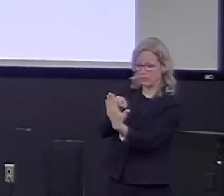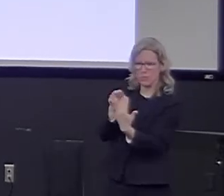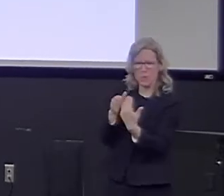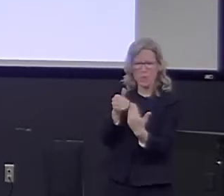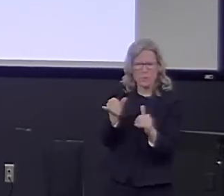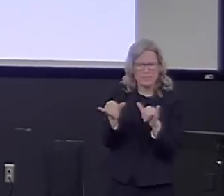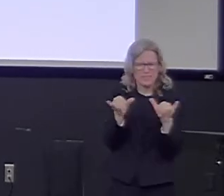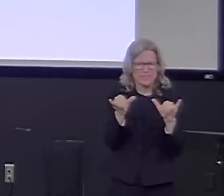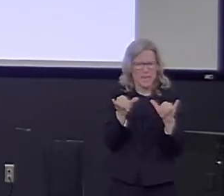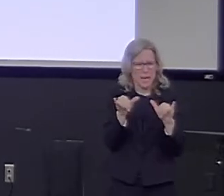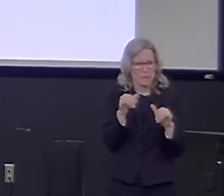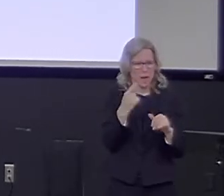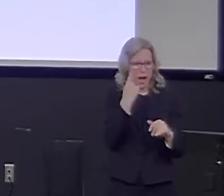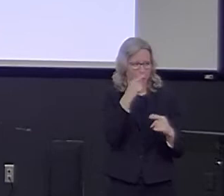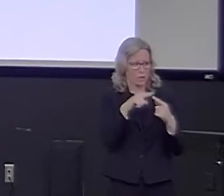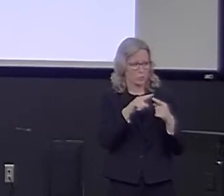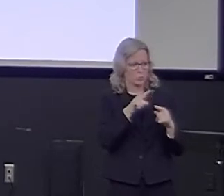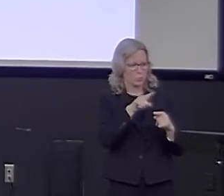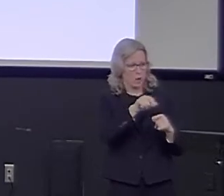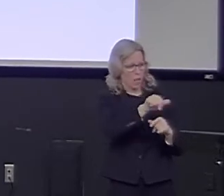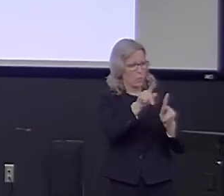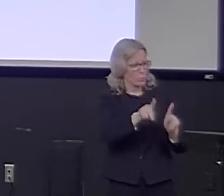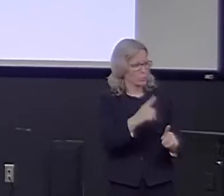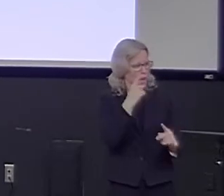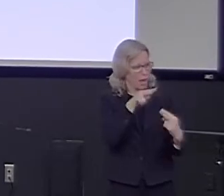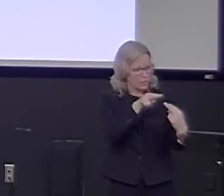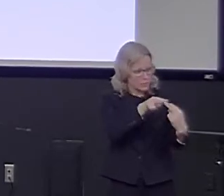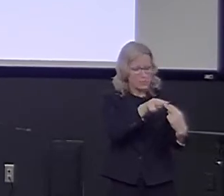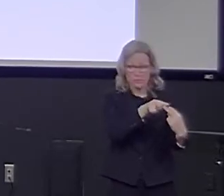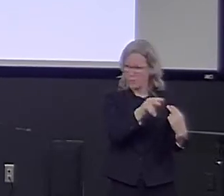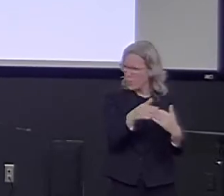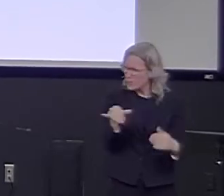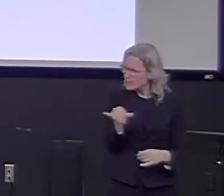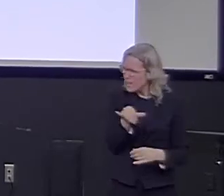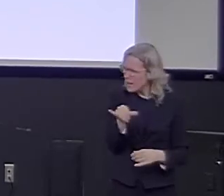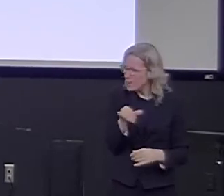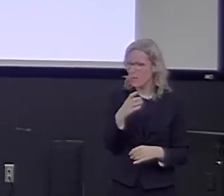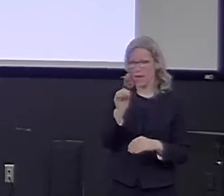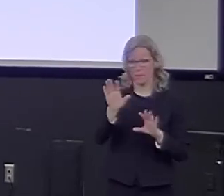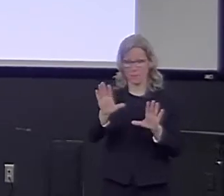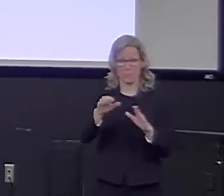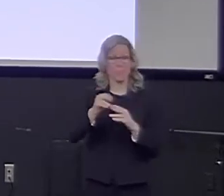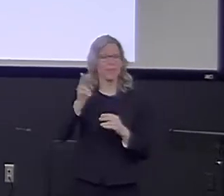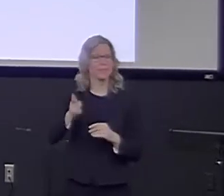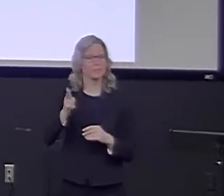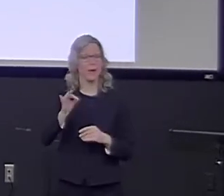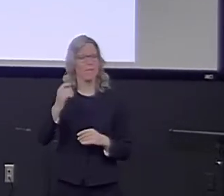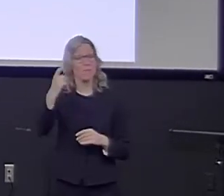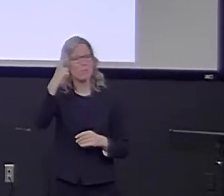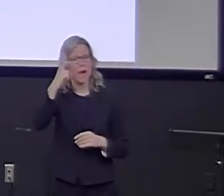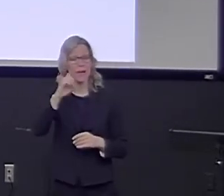And in fact in the whole history of brain imaging with functional MRI,